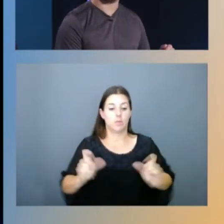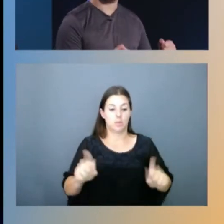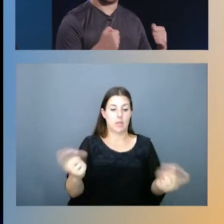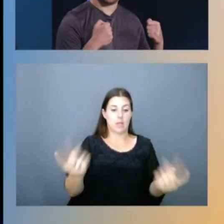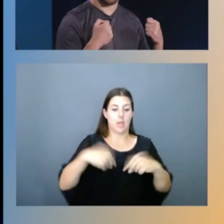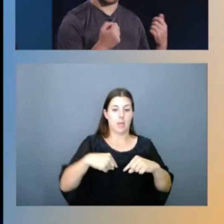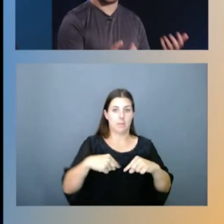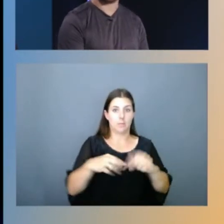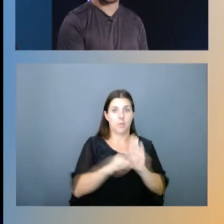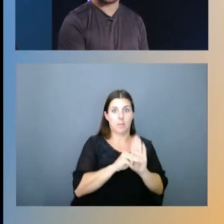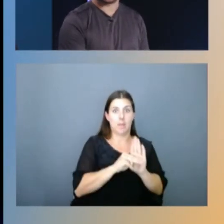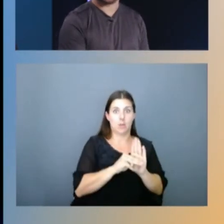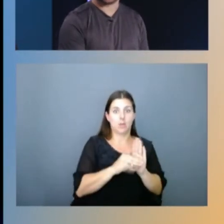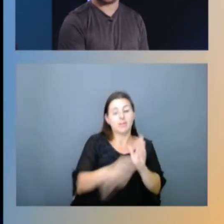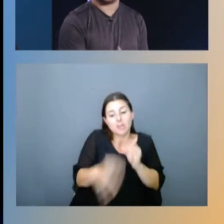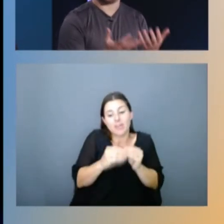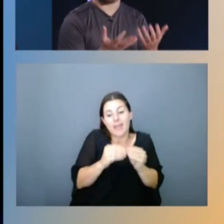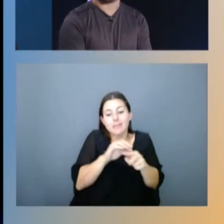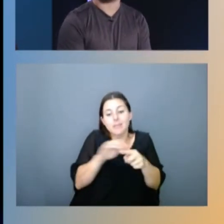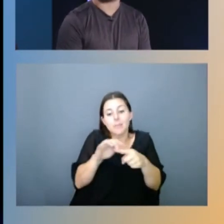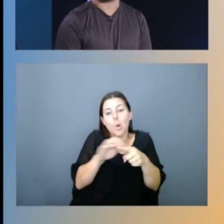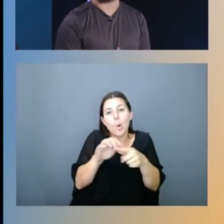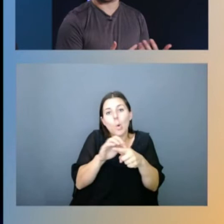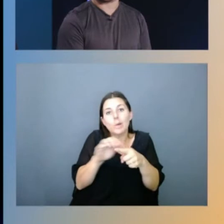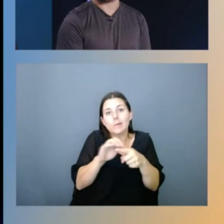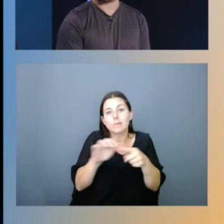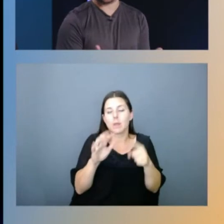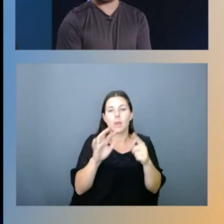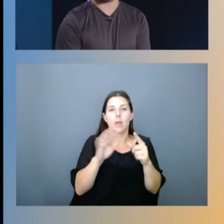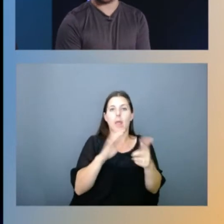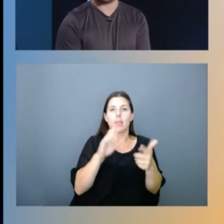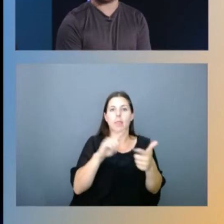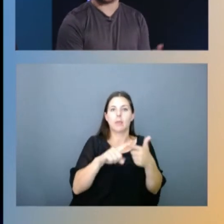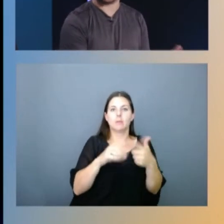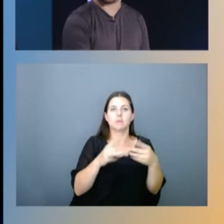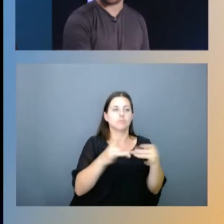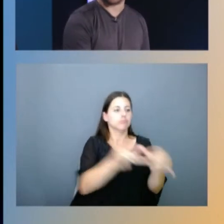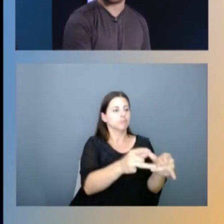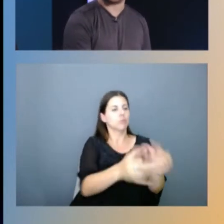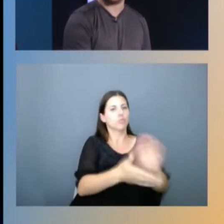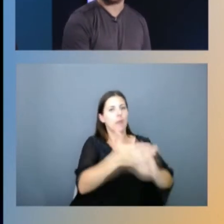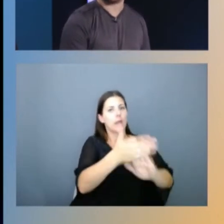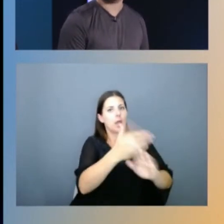to compile it seamlessly and run it on our target hardware, whether it's Inferentia or Trainium,